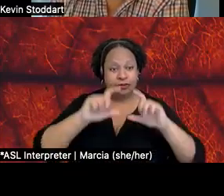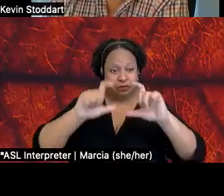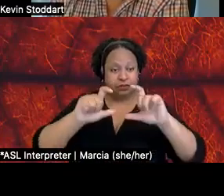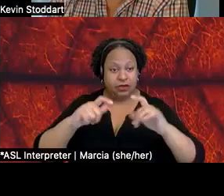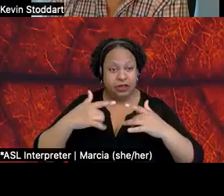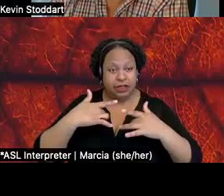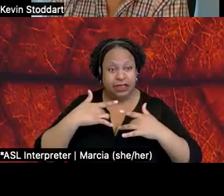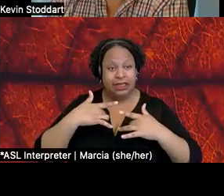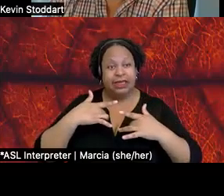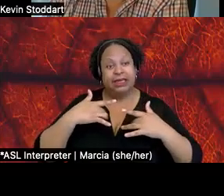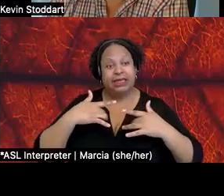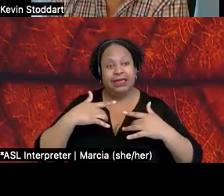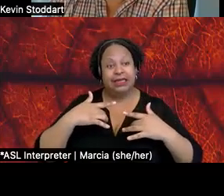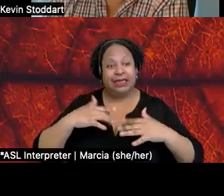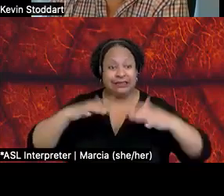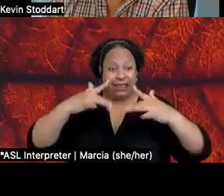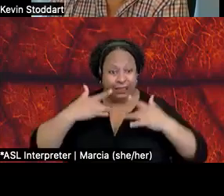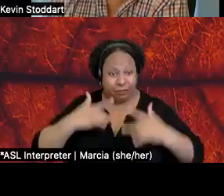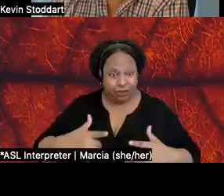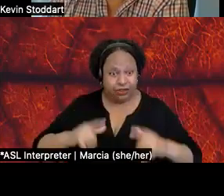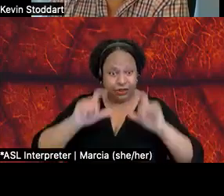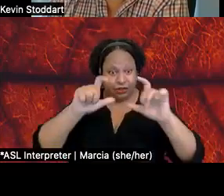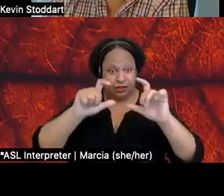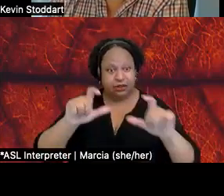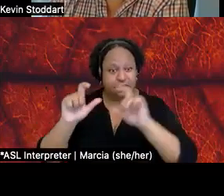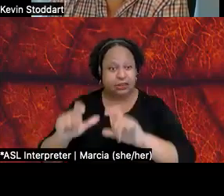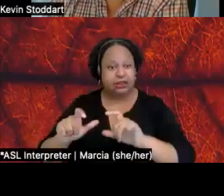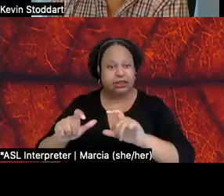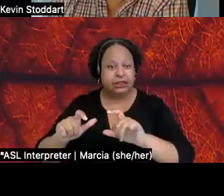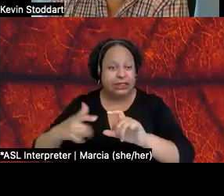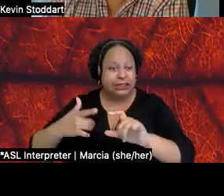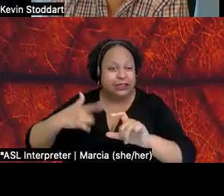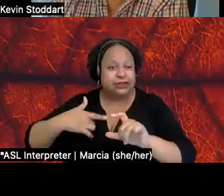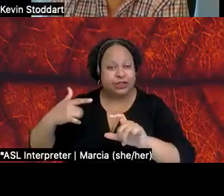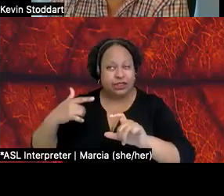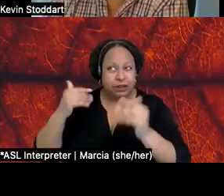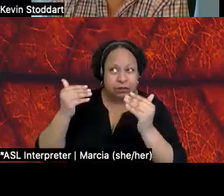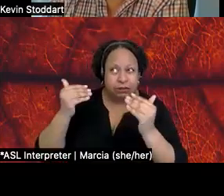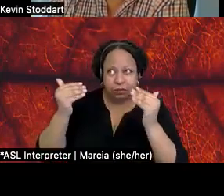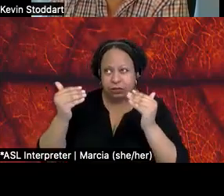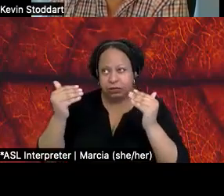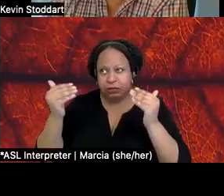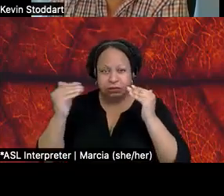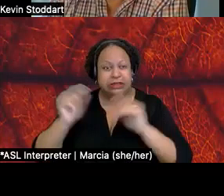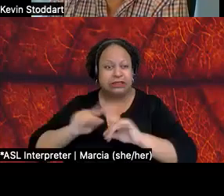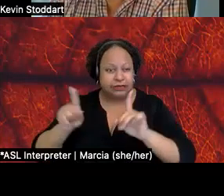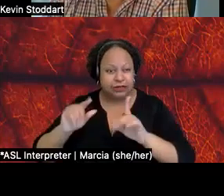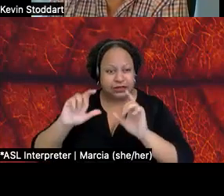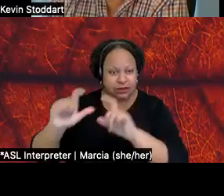We see cognitive strengths and weaknesses just as we might and other students we support.